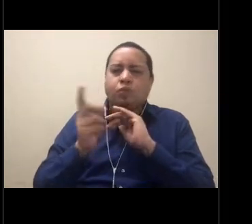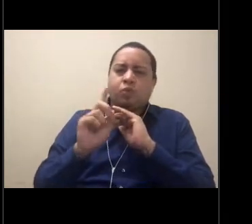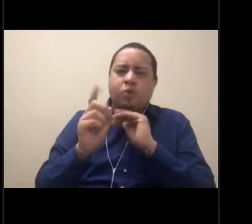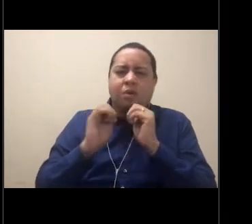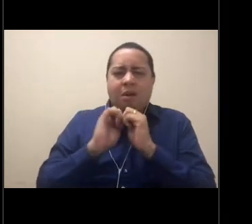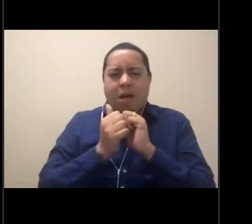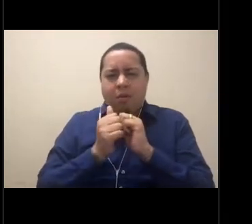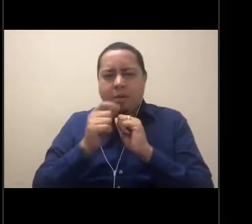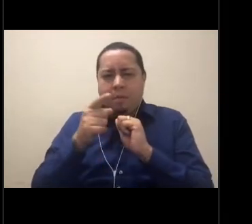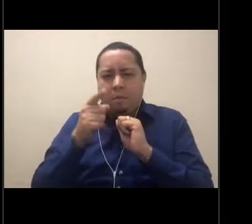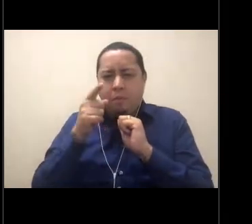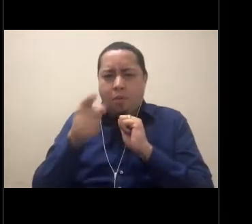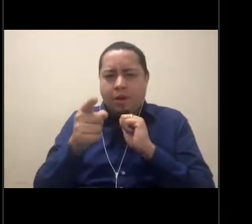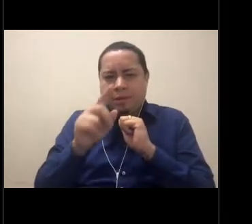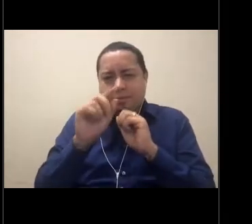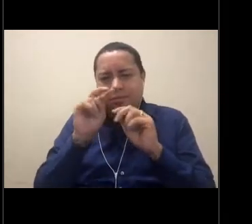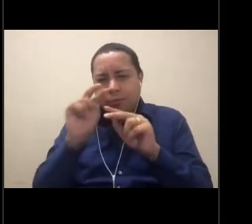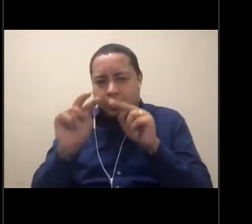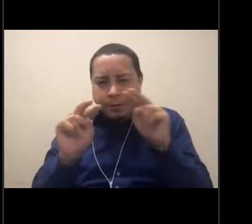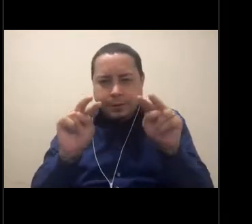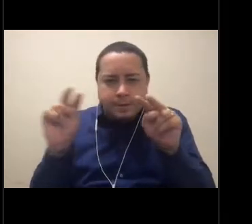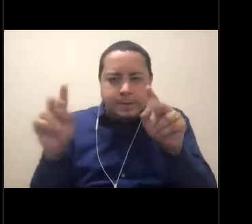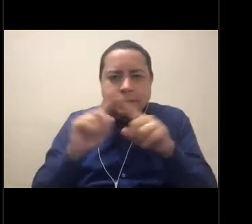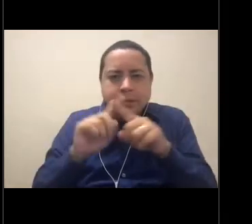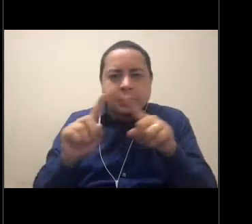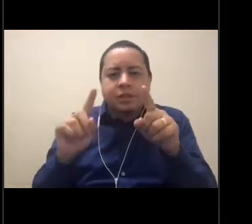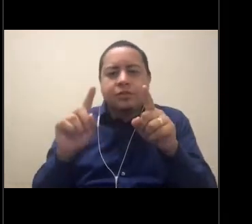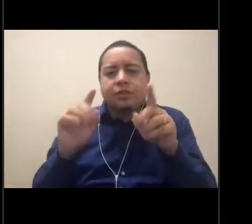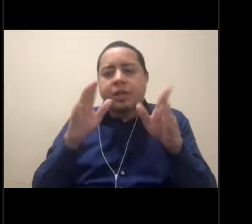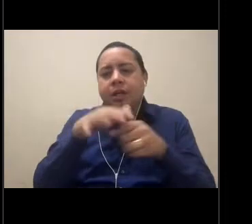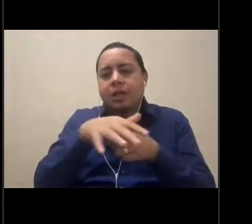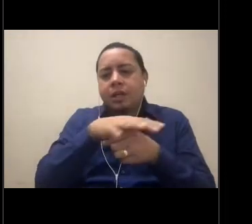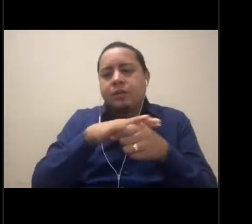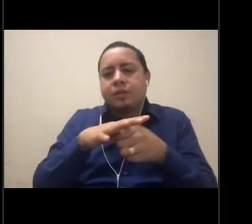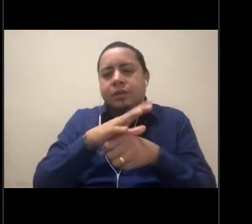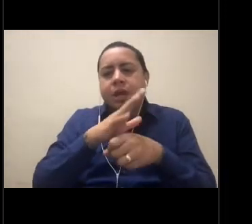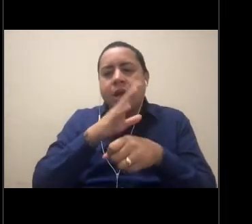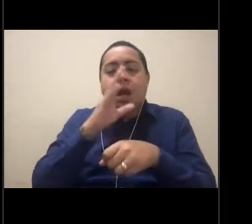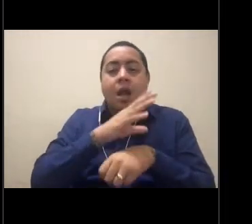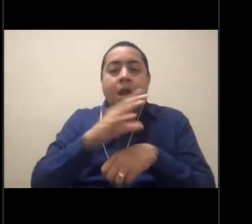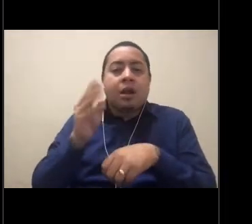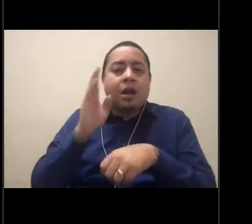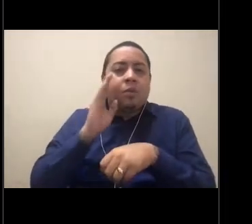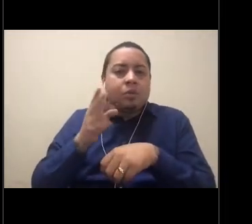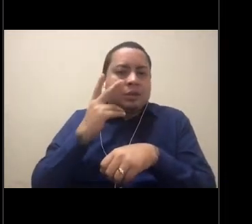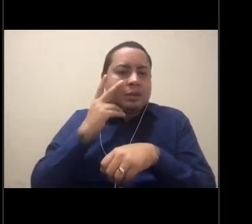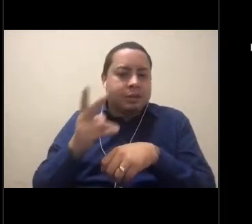And we'll go ahead and see what kind of answers we have. [Nicole Bartlett] Well, you're not, I told you, Chris, this is a savvy crew.